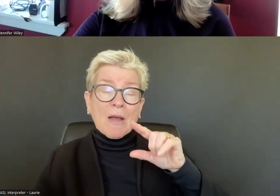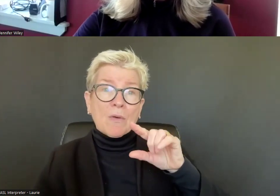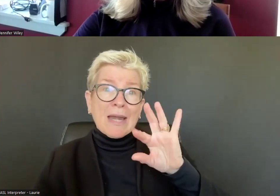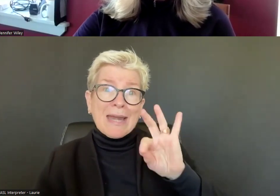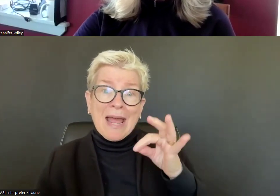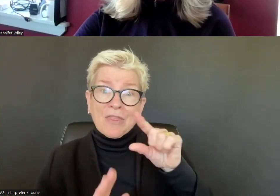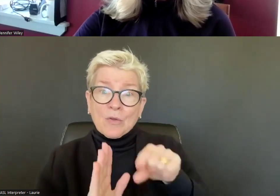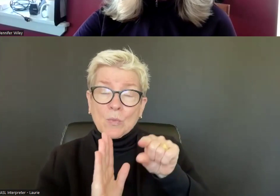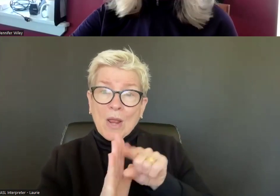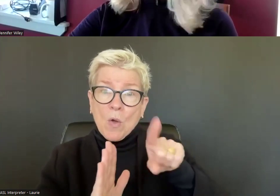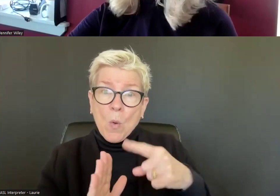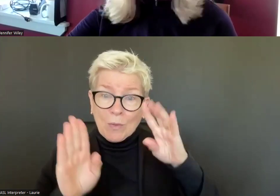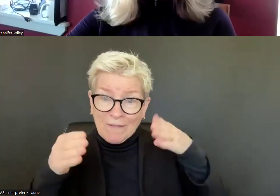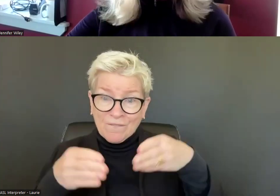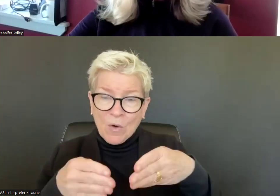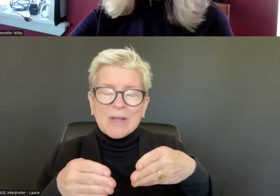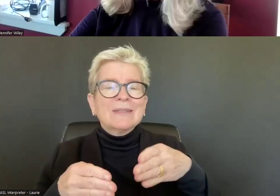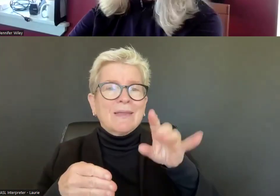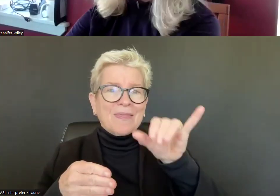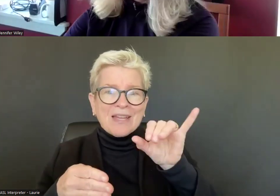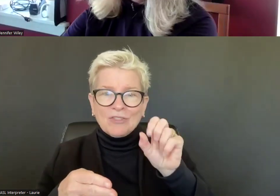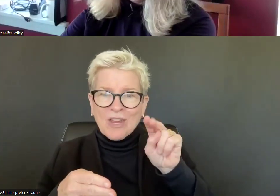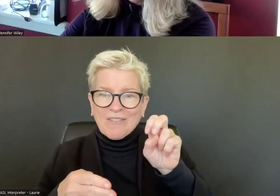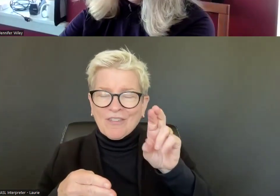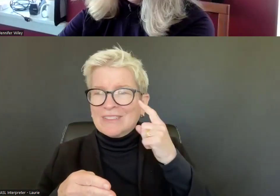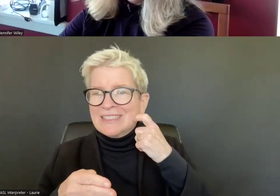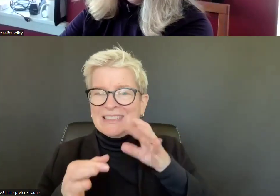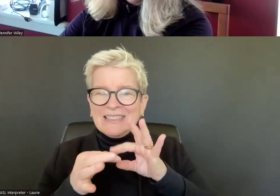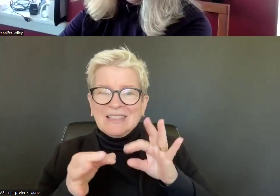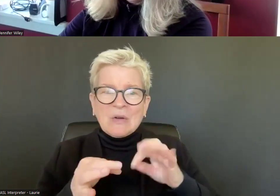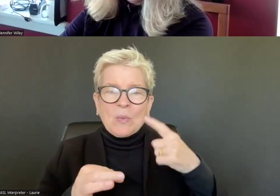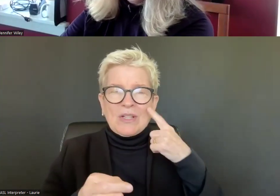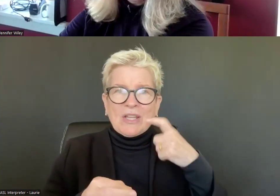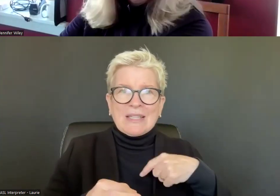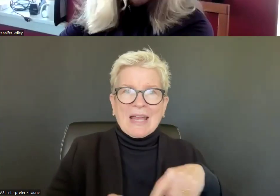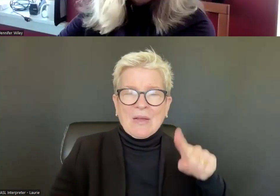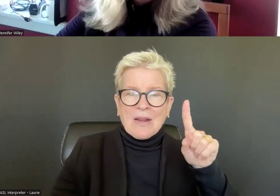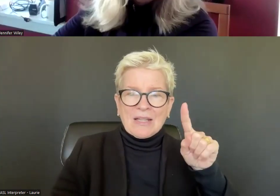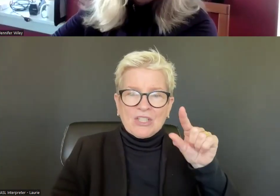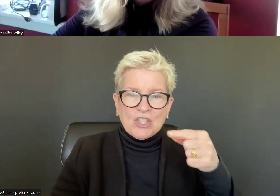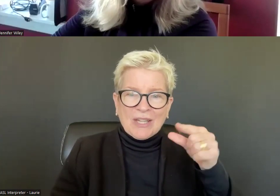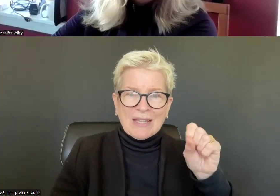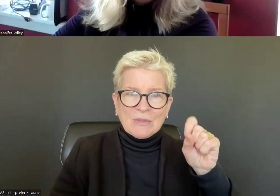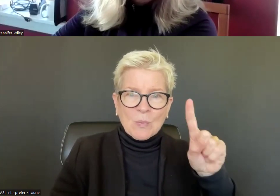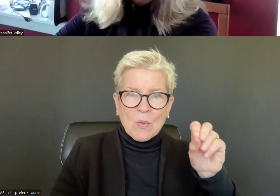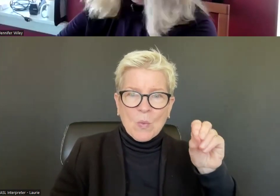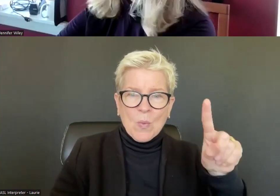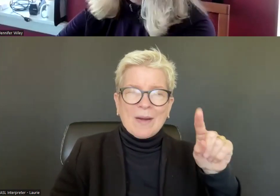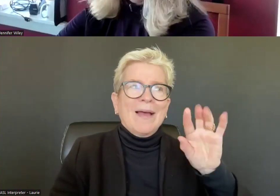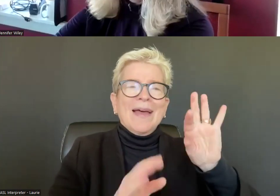focus. We have a 9th, a GHS 101 which is a ninth grade class that helps to talk